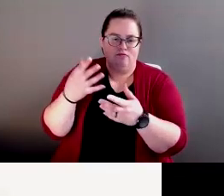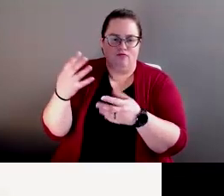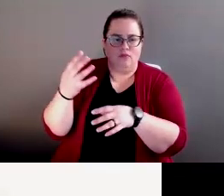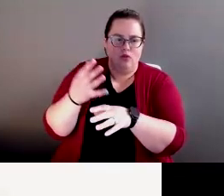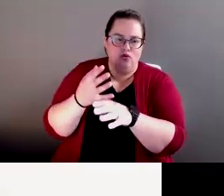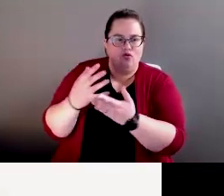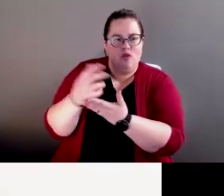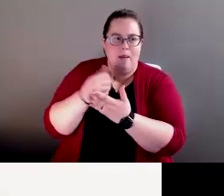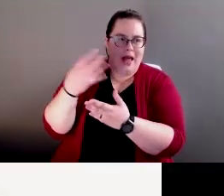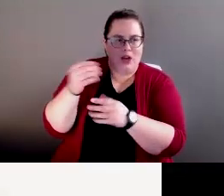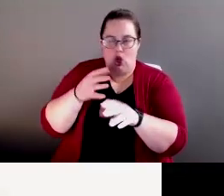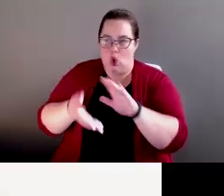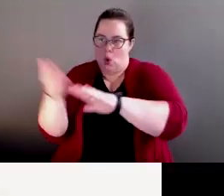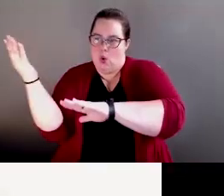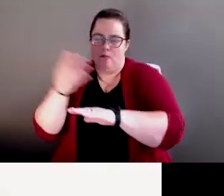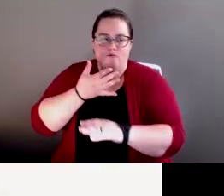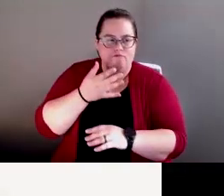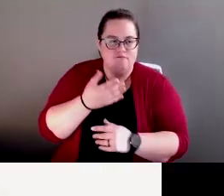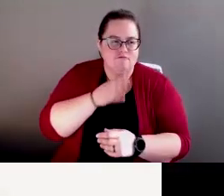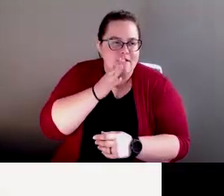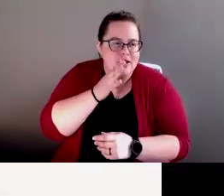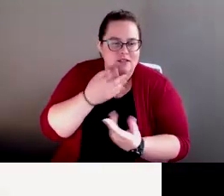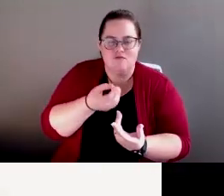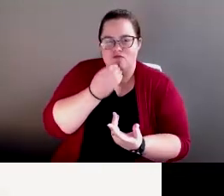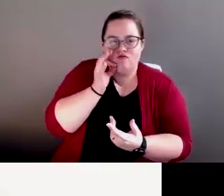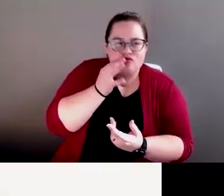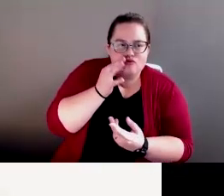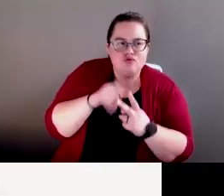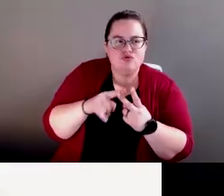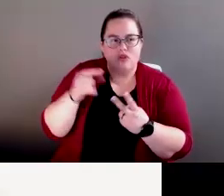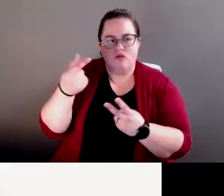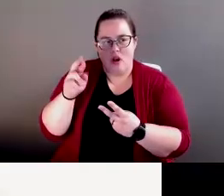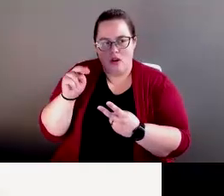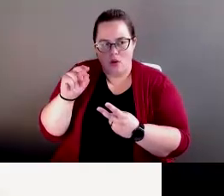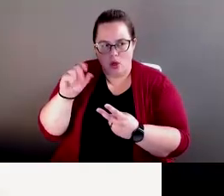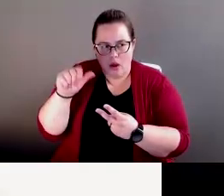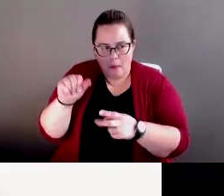so that is, some fruits, granola bars, muffins, Danishes and whatnot with coffee and tea.